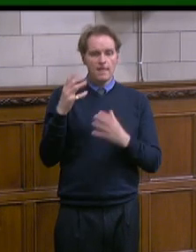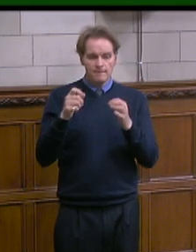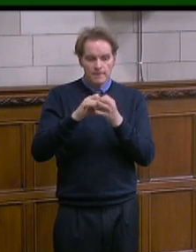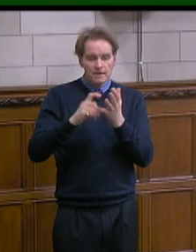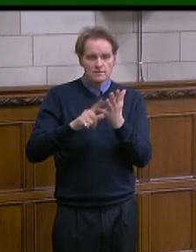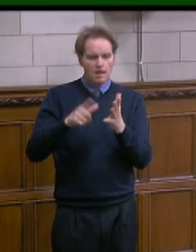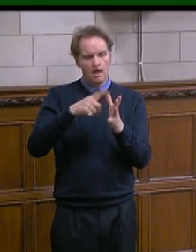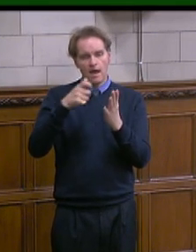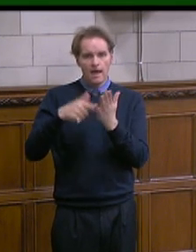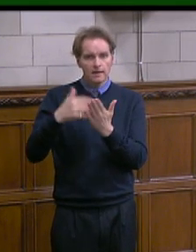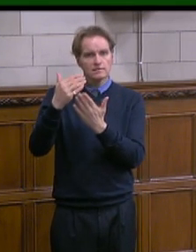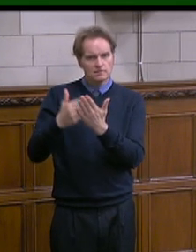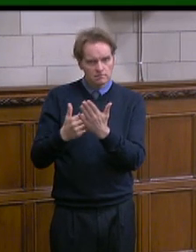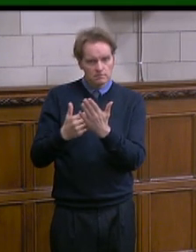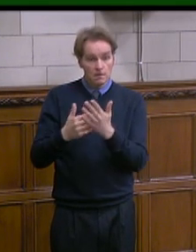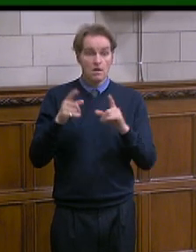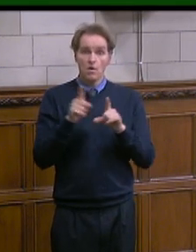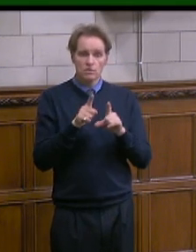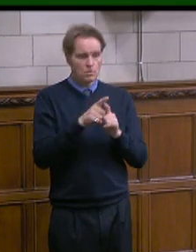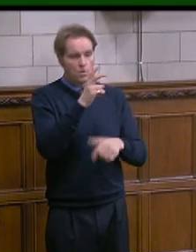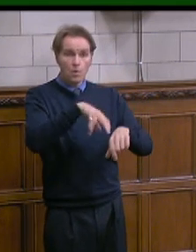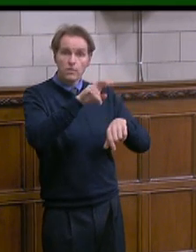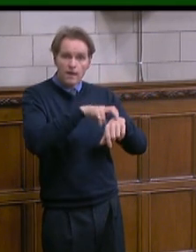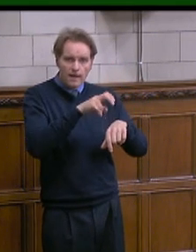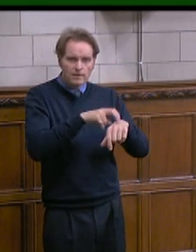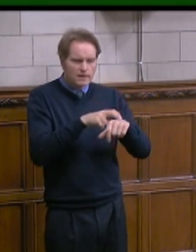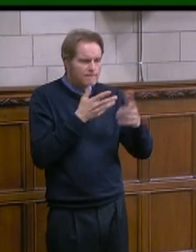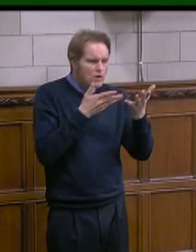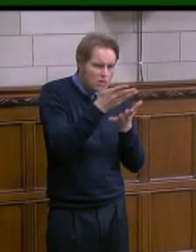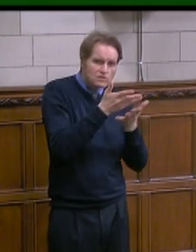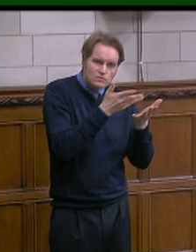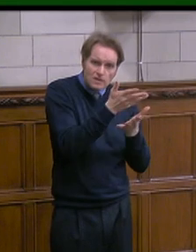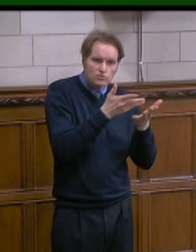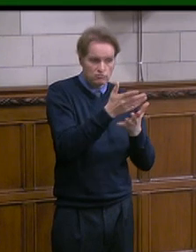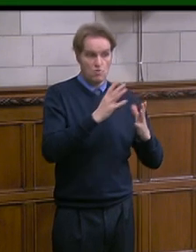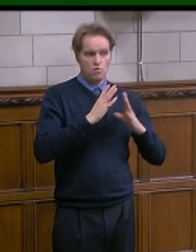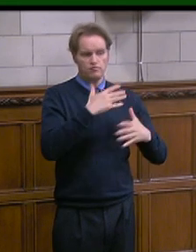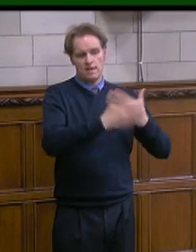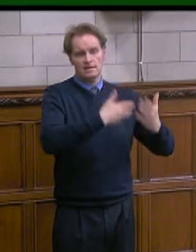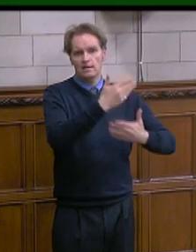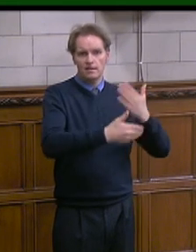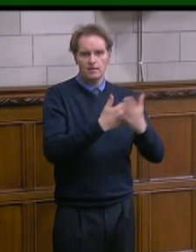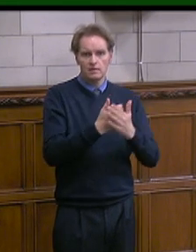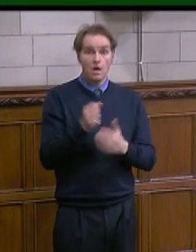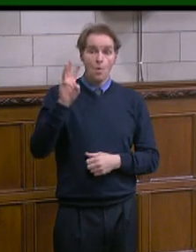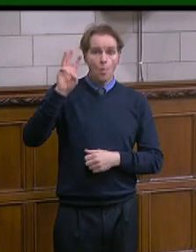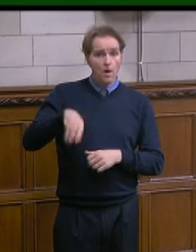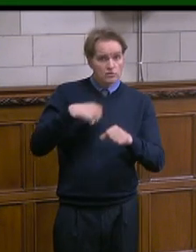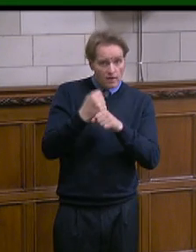In 2016 Northern Ireland launched its consultation, and now the Welsh Government are consulting on introducing BSL into their curriculum.